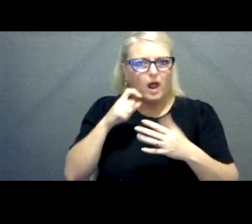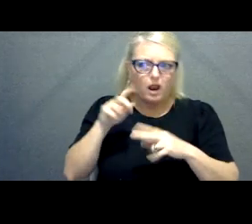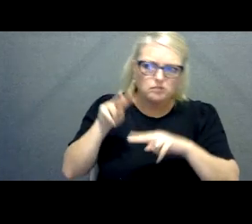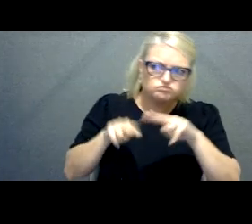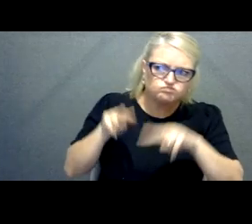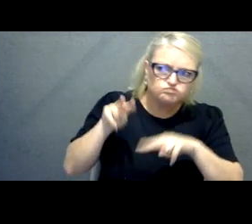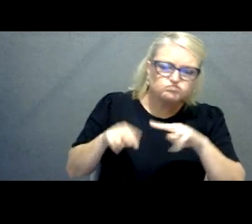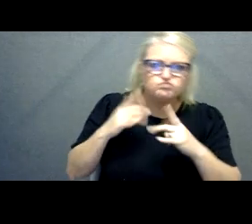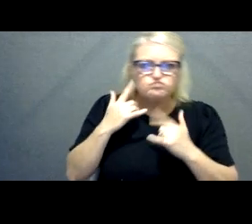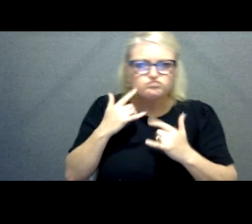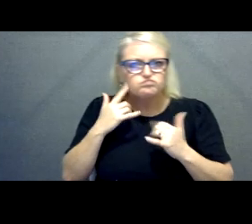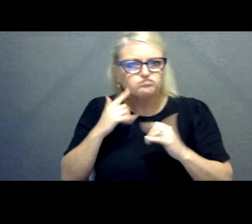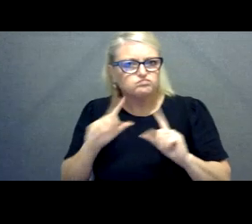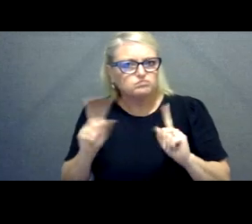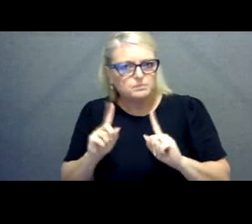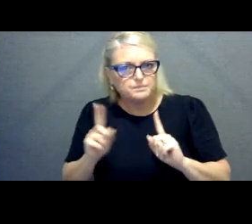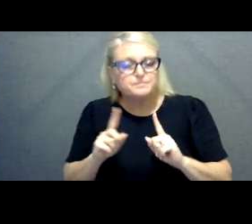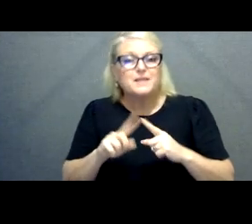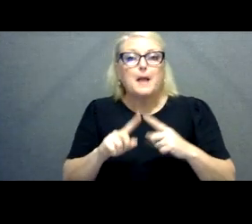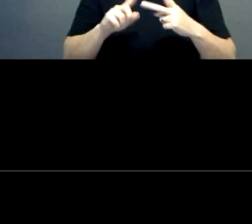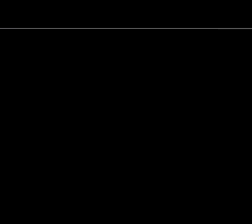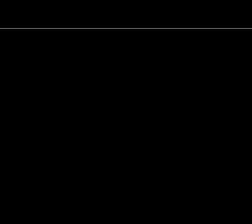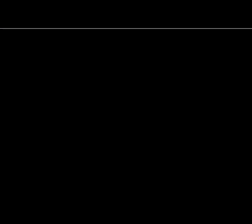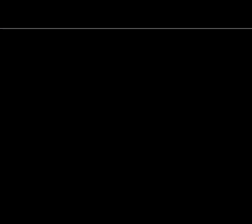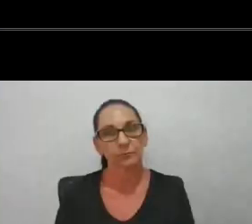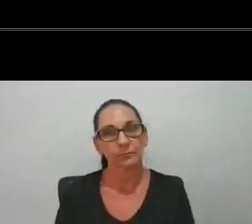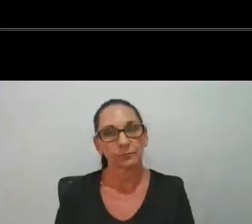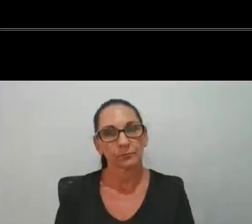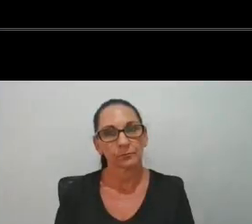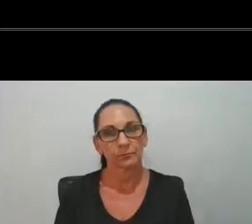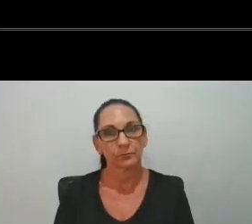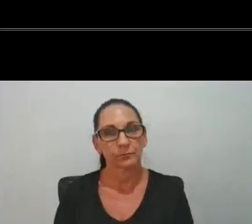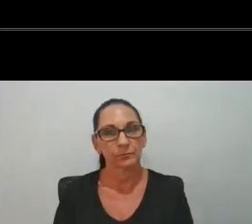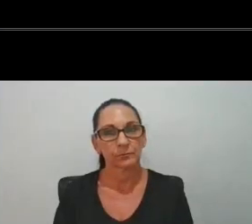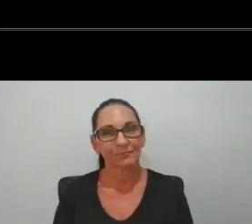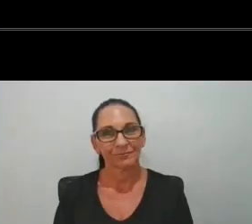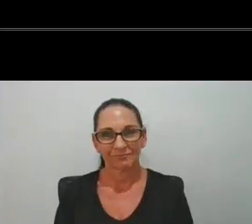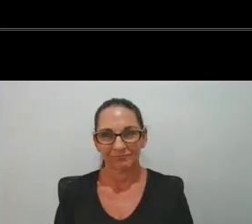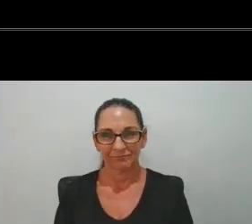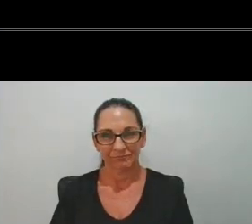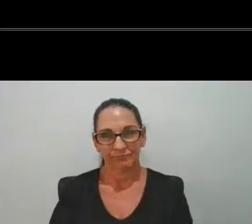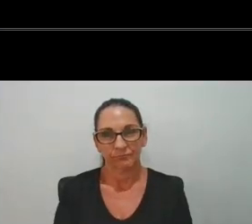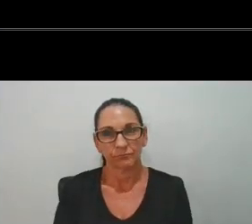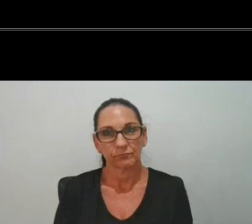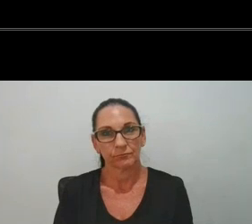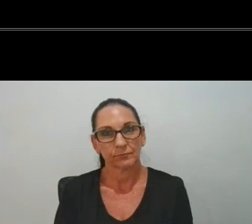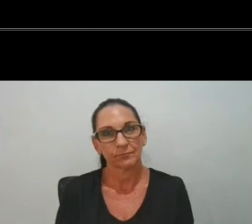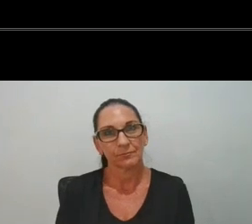we also look at Centrelink income so if you're a client If you're receiving Centrelink but also